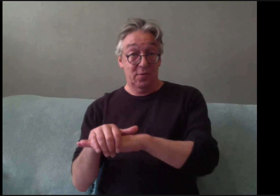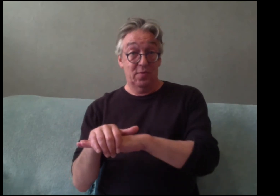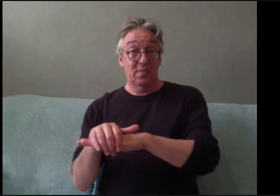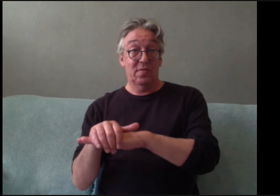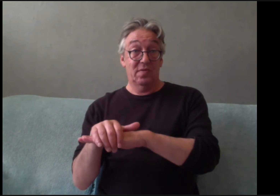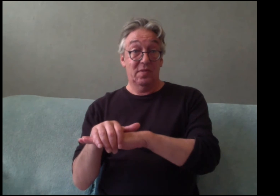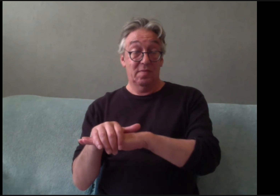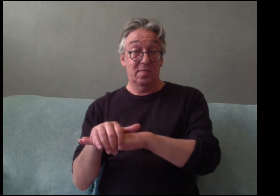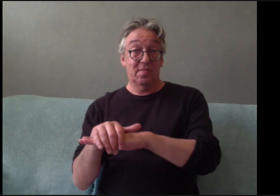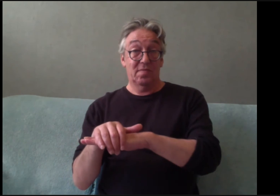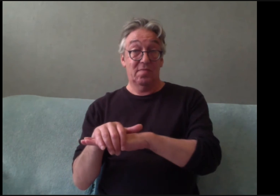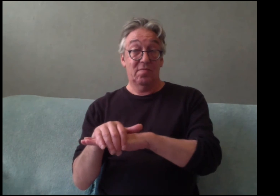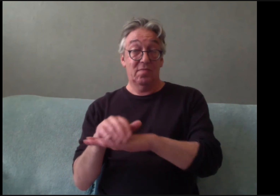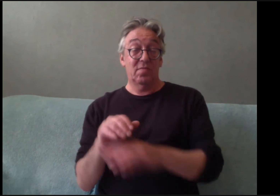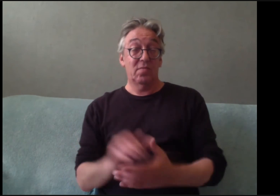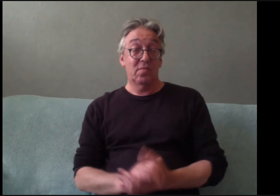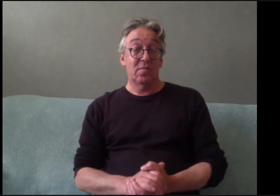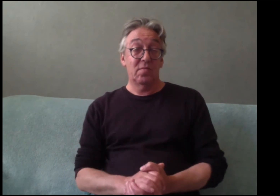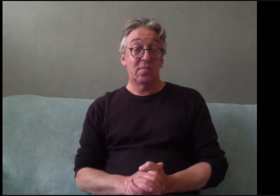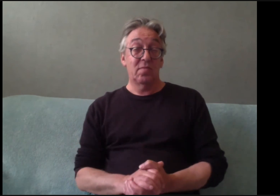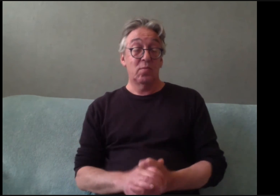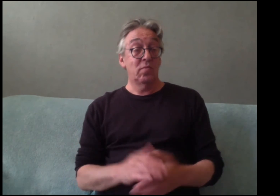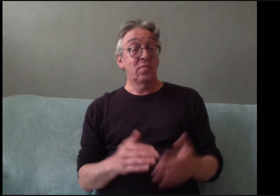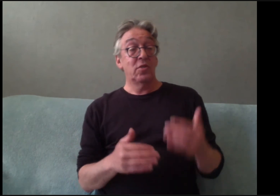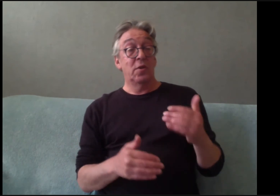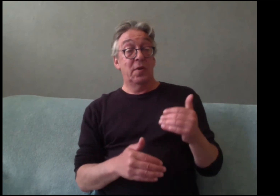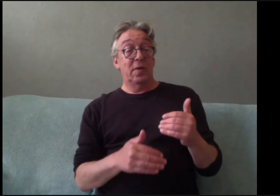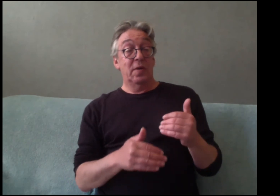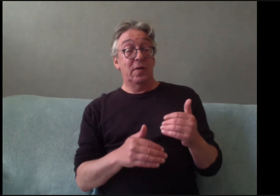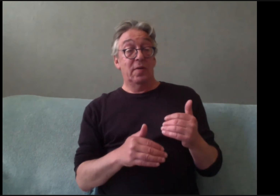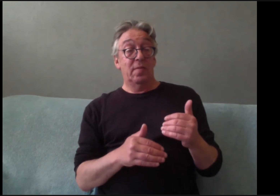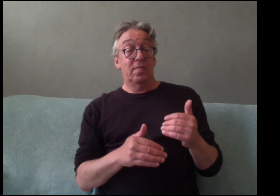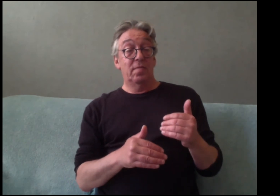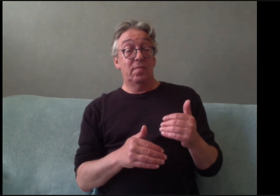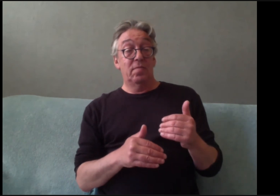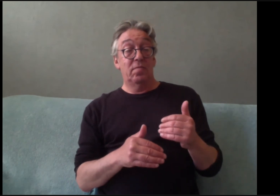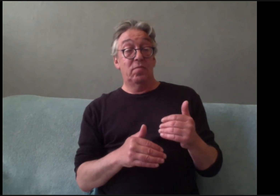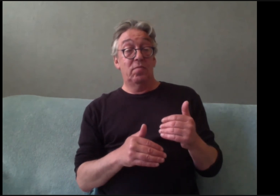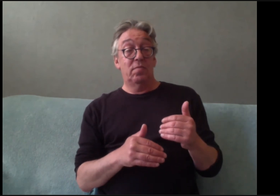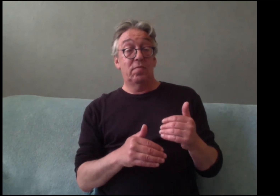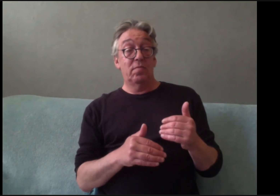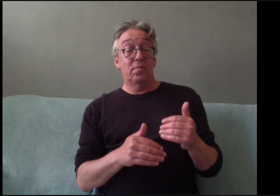and our members have been advocating so such assessment is no longer valid.